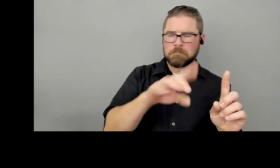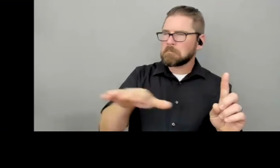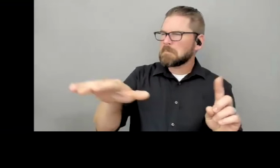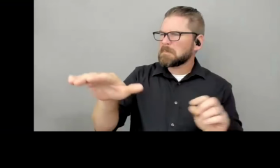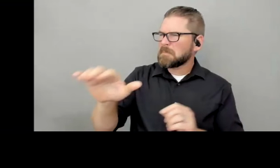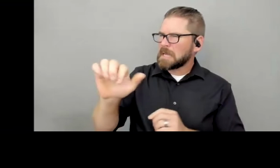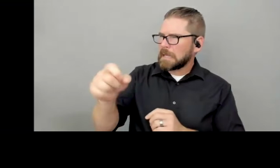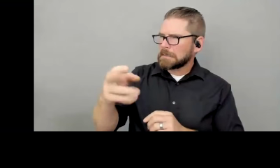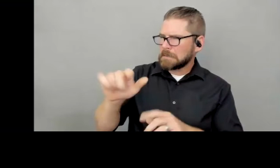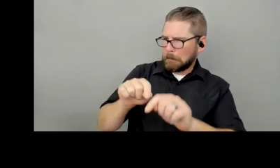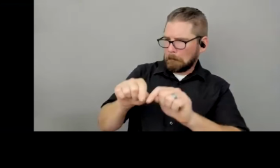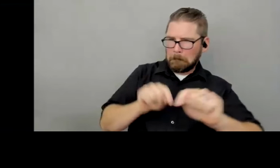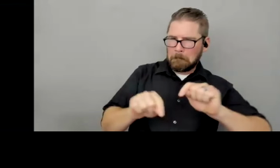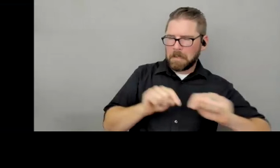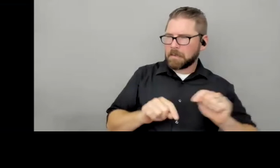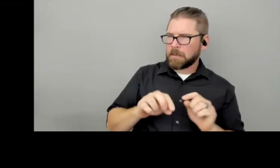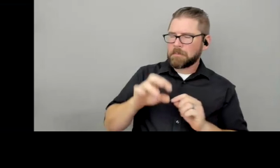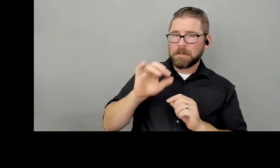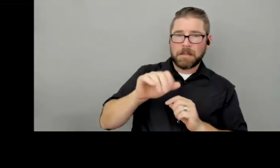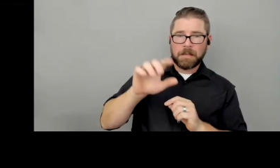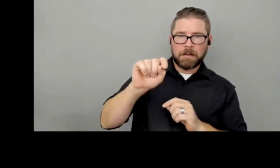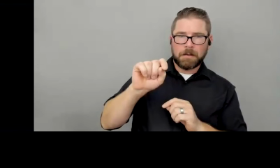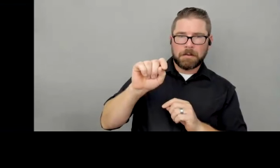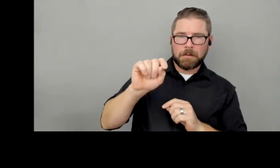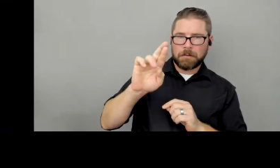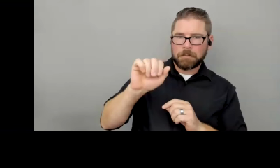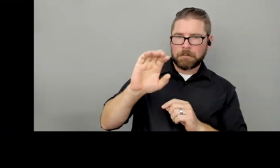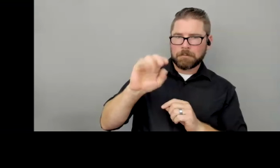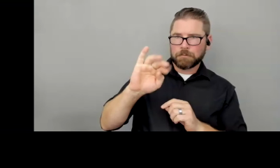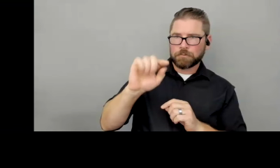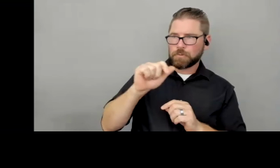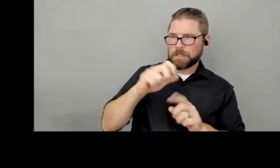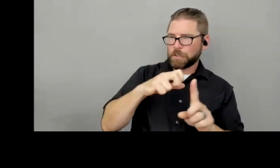I do want to bring it to our colleagues attention that you can close flags.